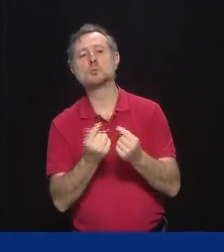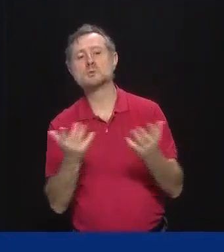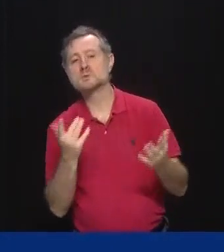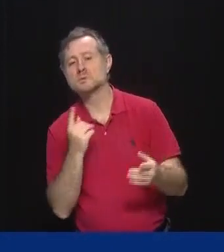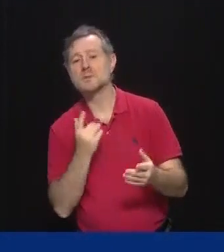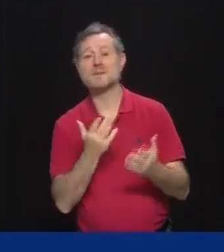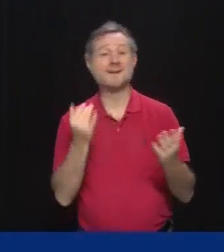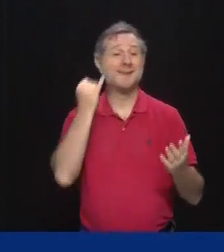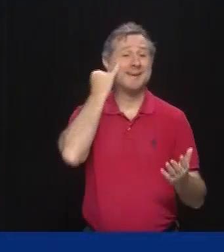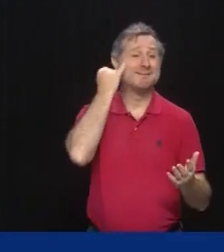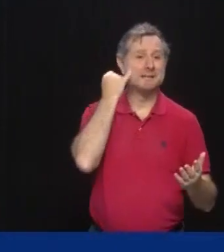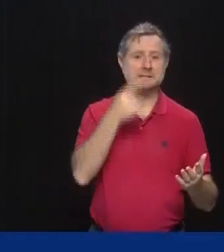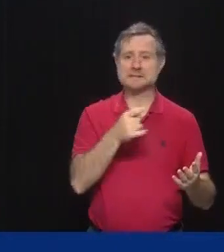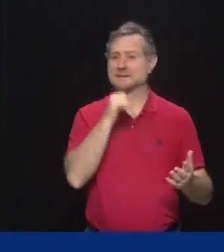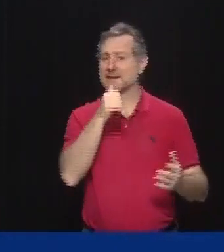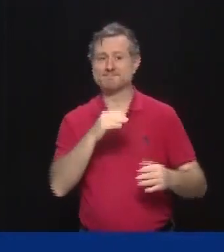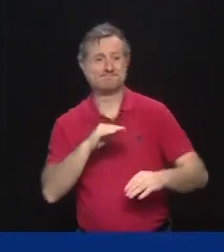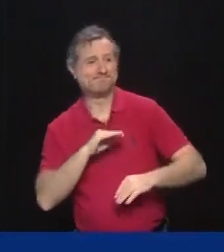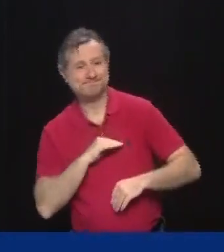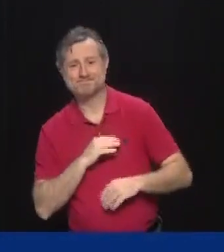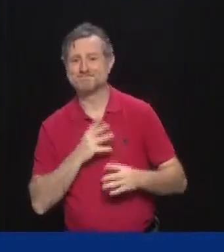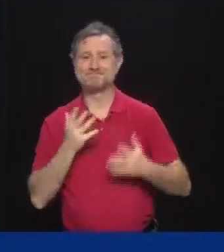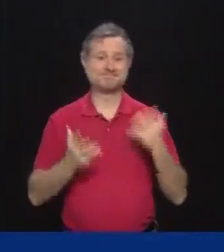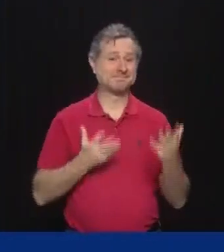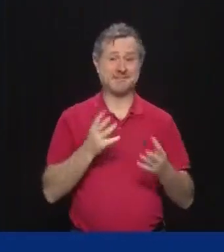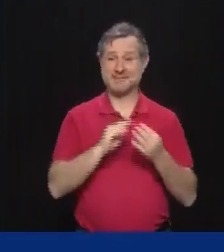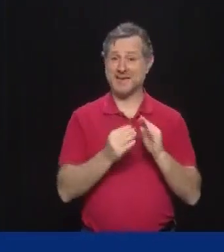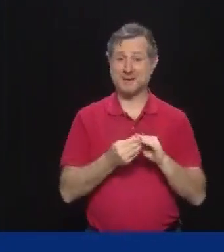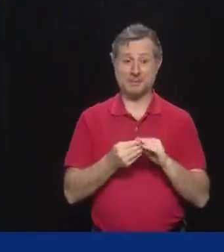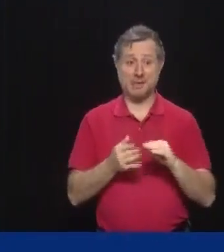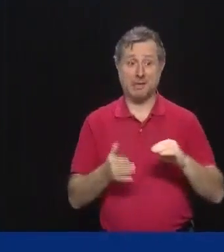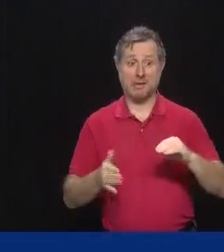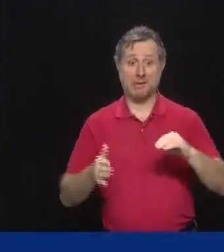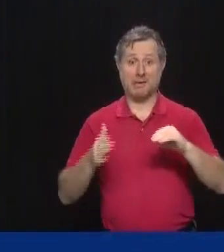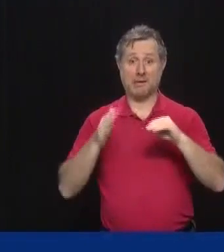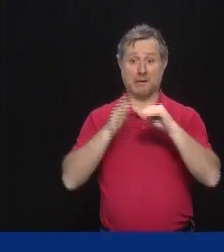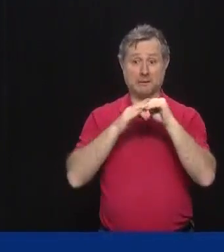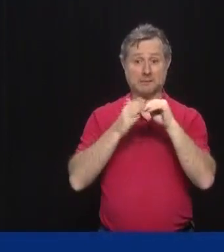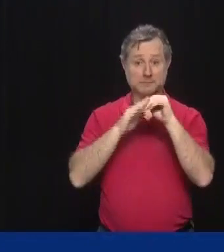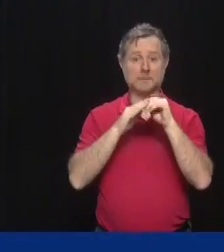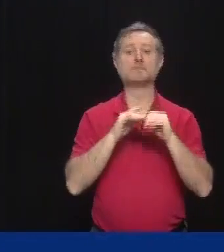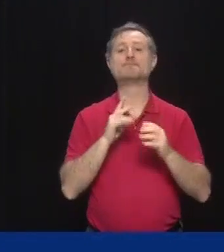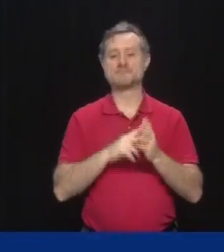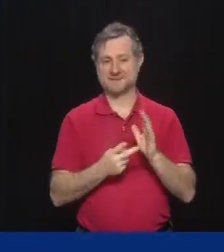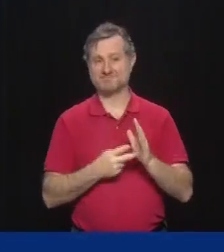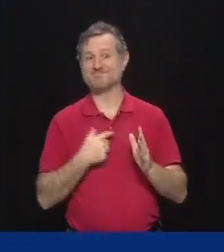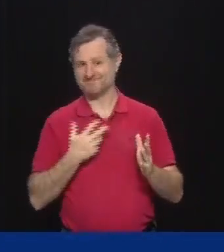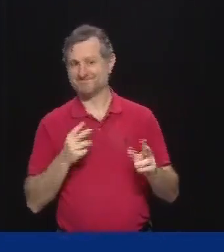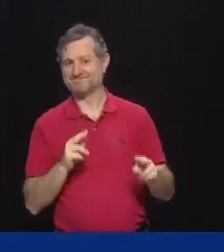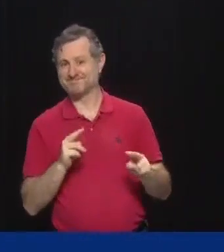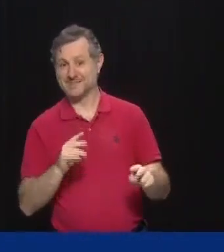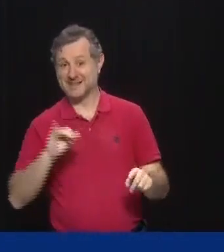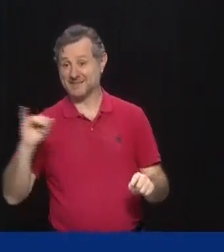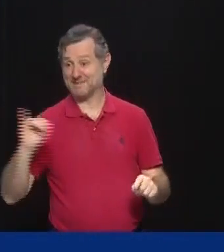TO DO THE RIGHT THING FIRST. IF WE'RE NOT SEEING ADEQUATE COMPLIANCE OR WE'RE SEEING THE